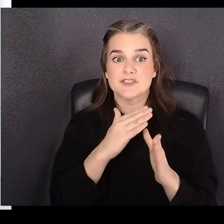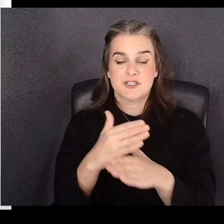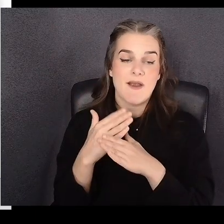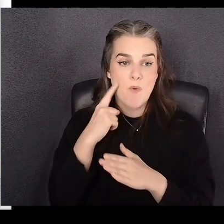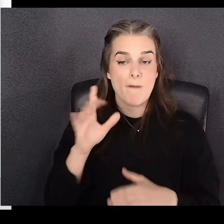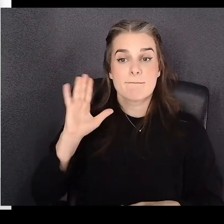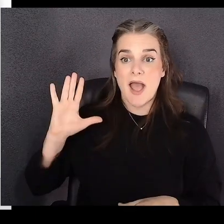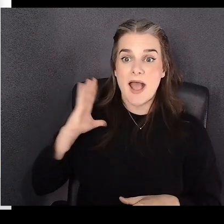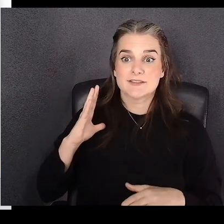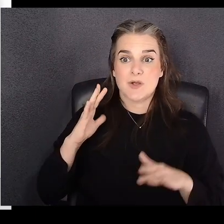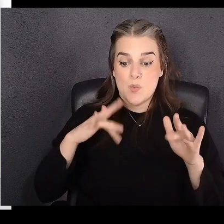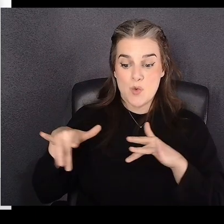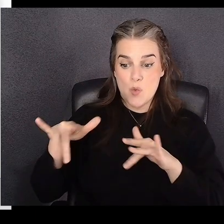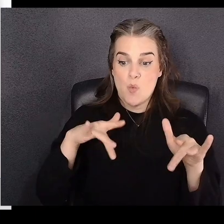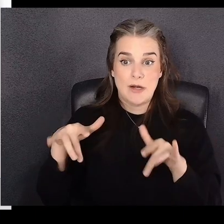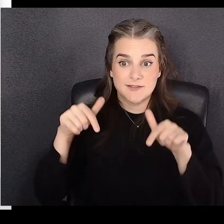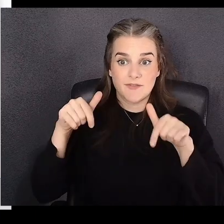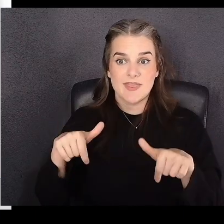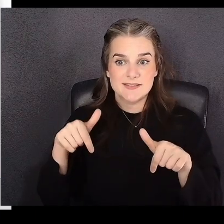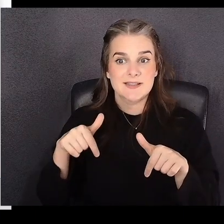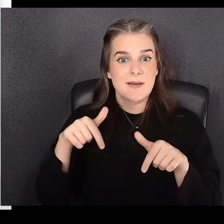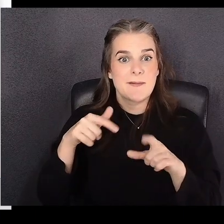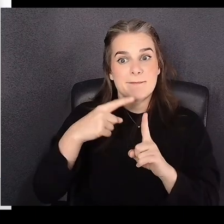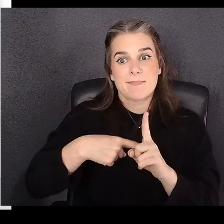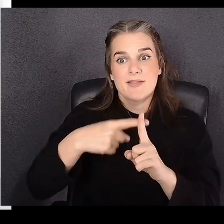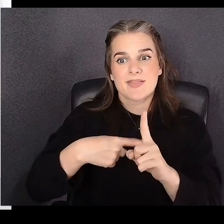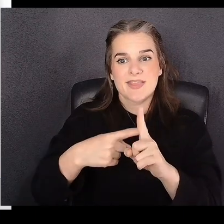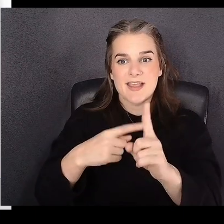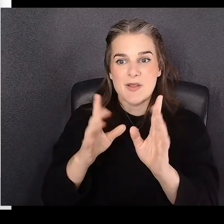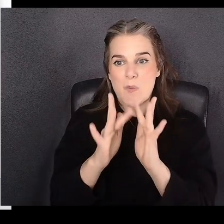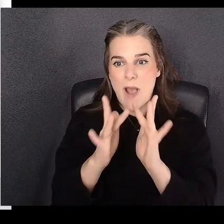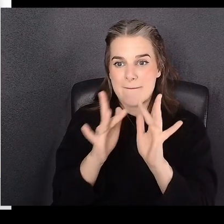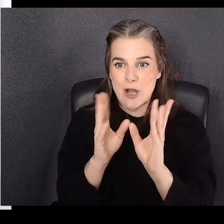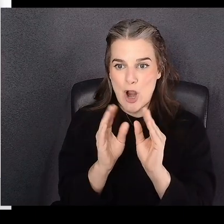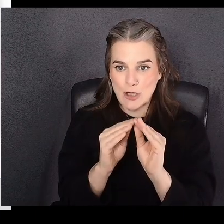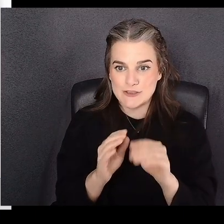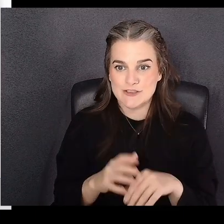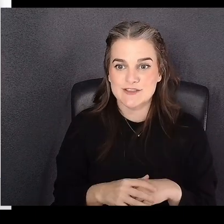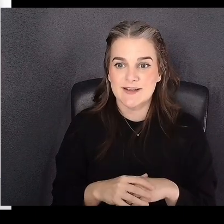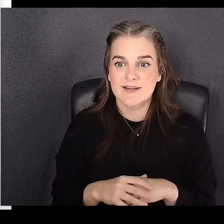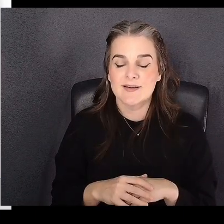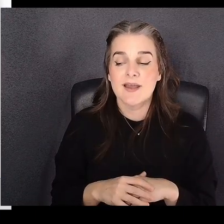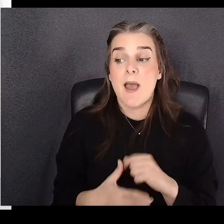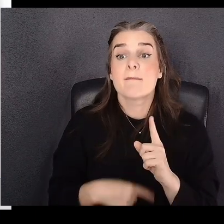of our monthly webinars, as well as a link to find your state Assistive Technology Act